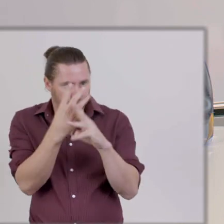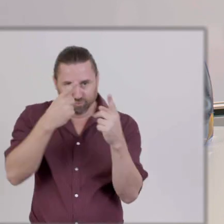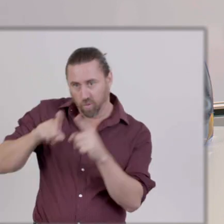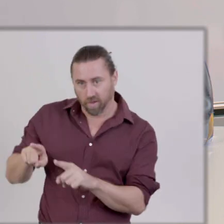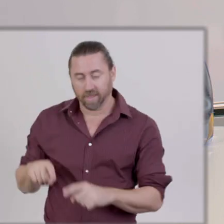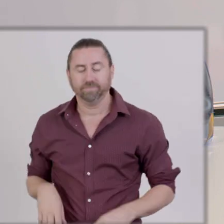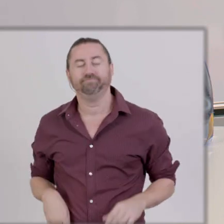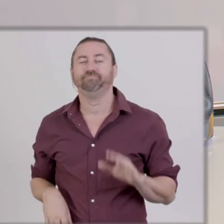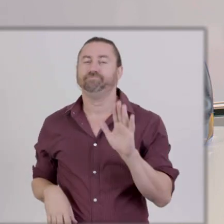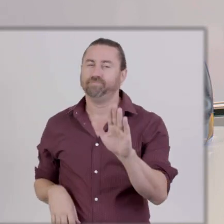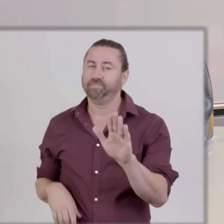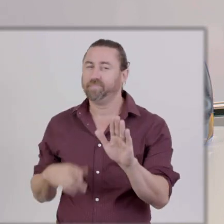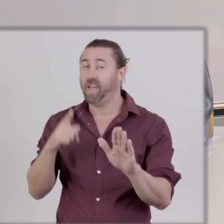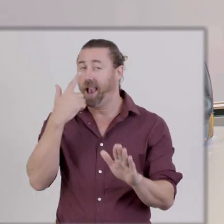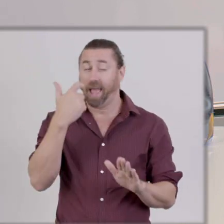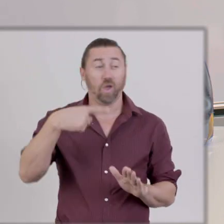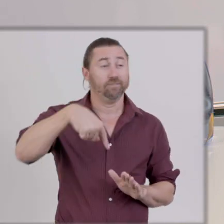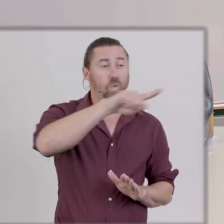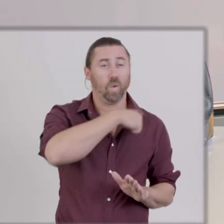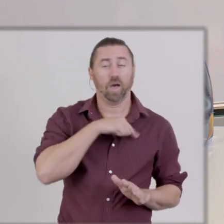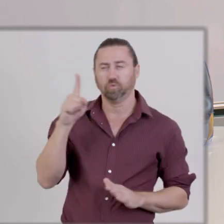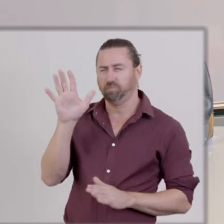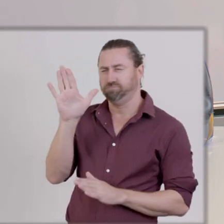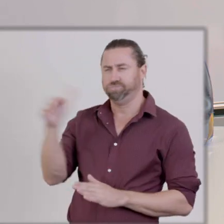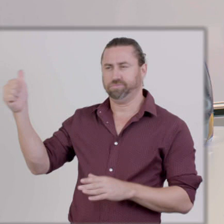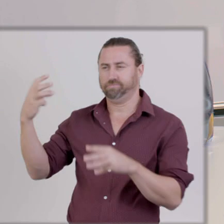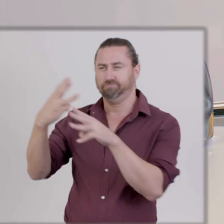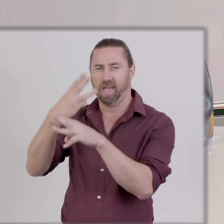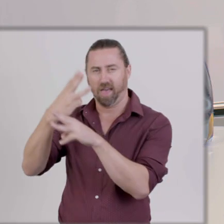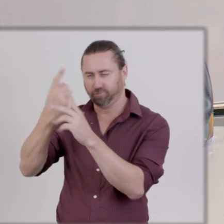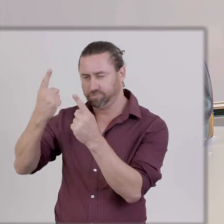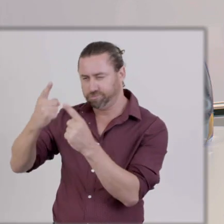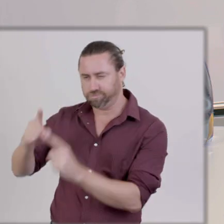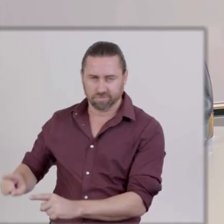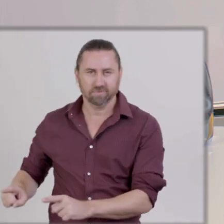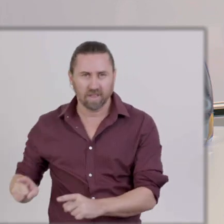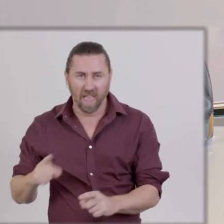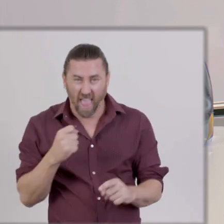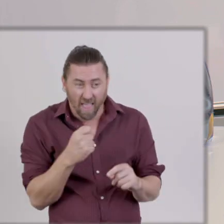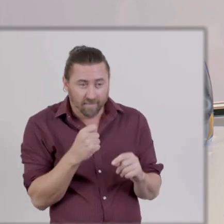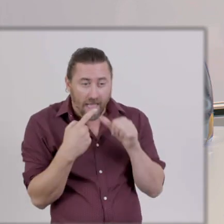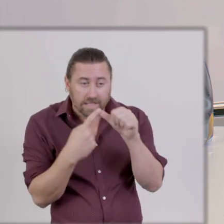Luckily for us, mathematicians have solved this problem,